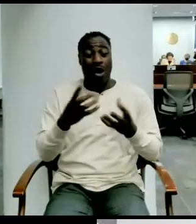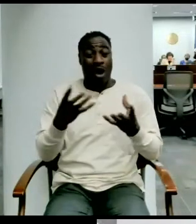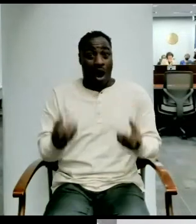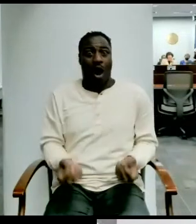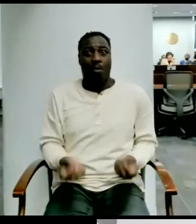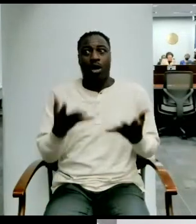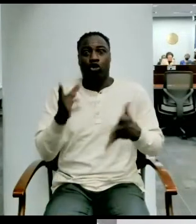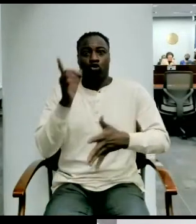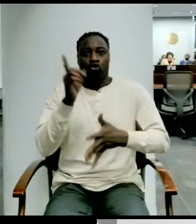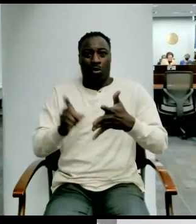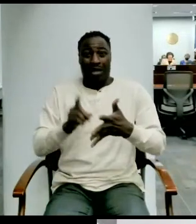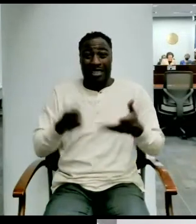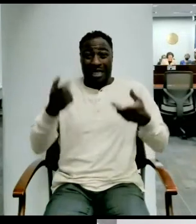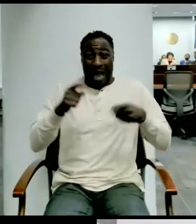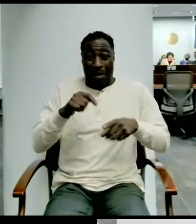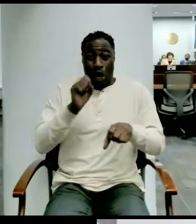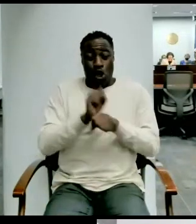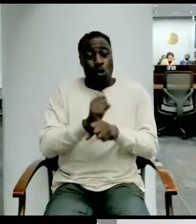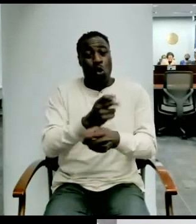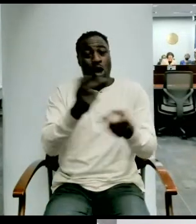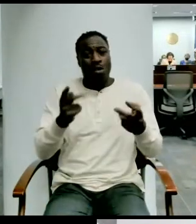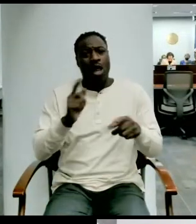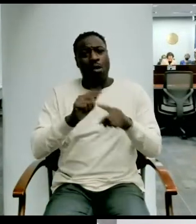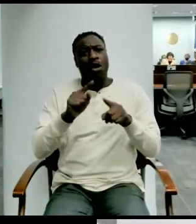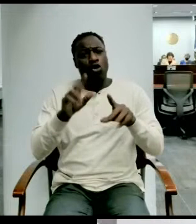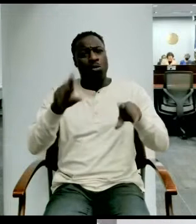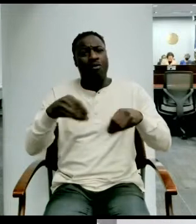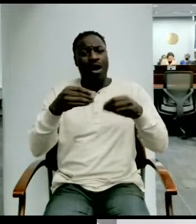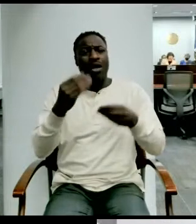workplace. But I think you've given us some valuable insight into that.